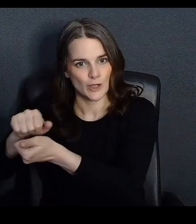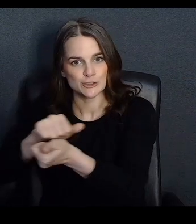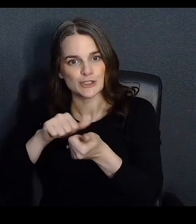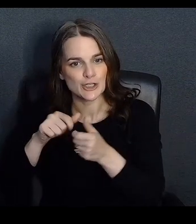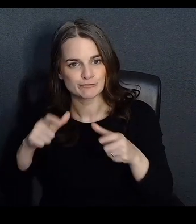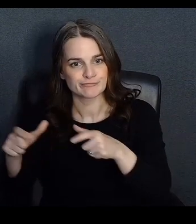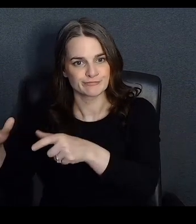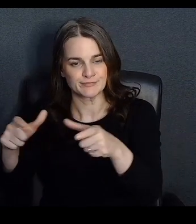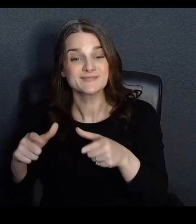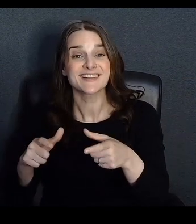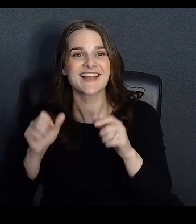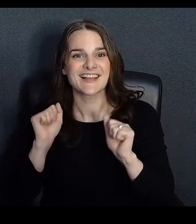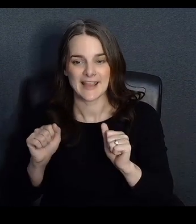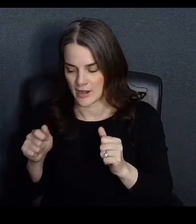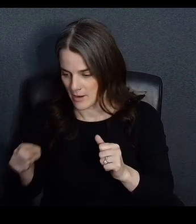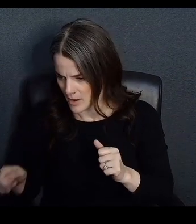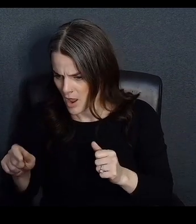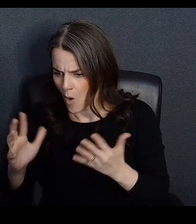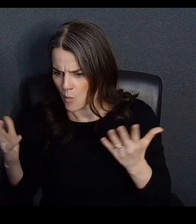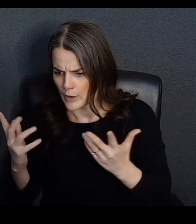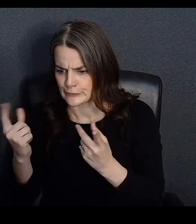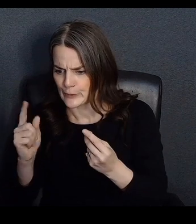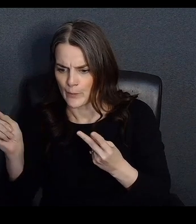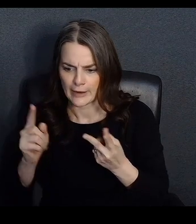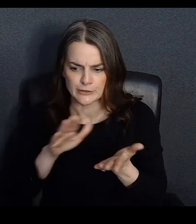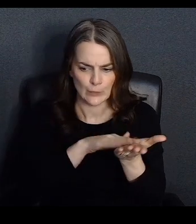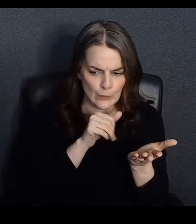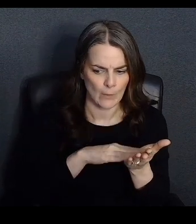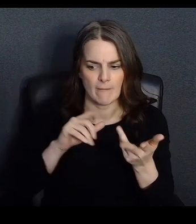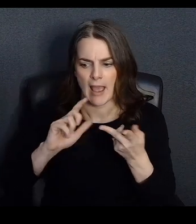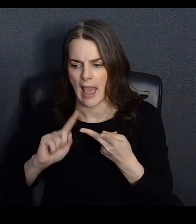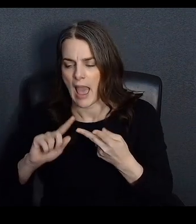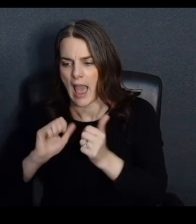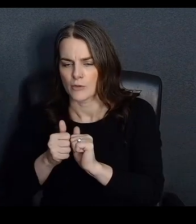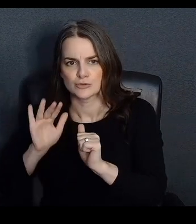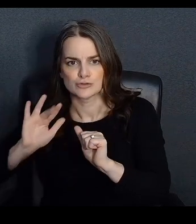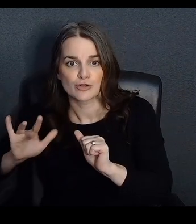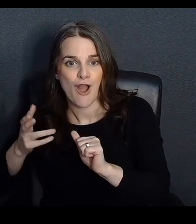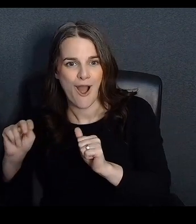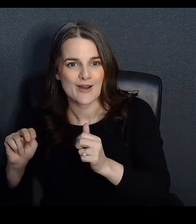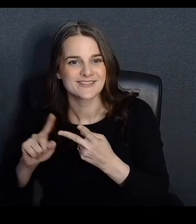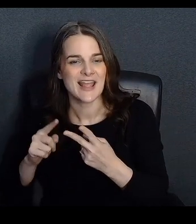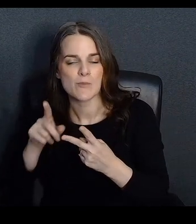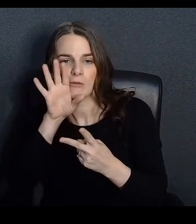to turn on the dishwasher. So those are all reminders that she was able to get in auditory format